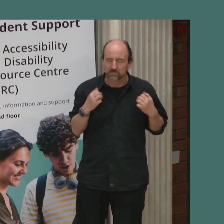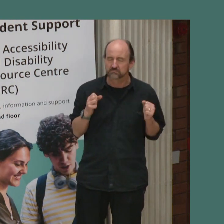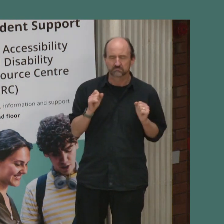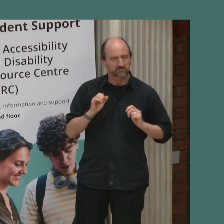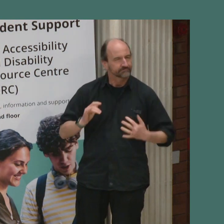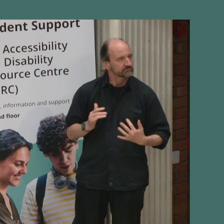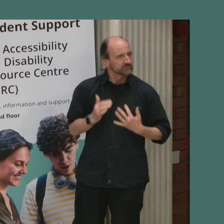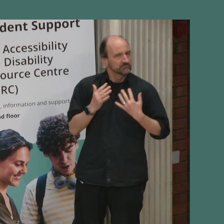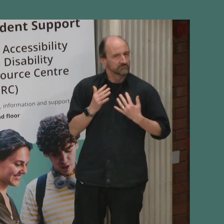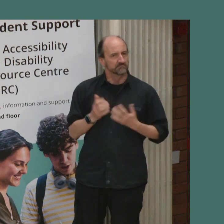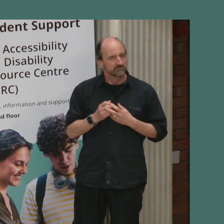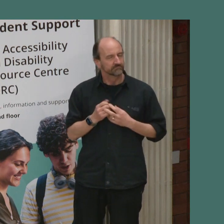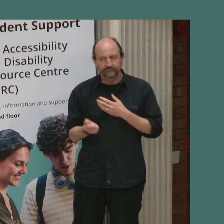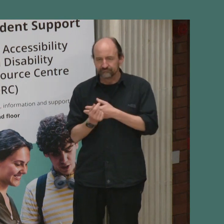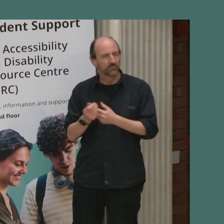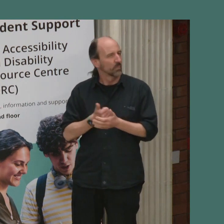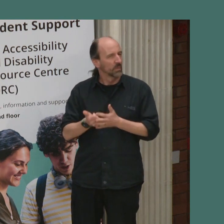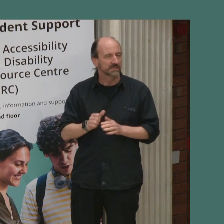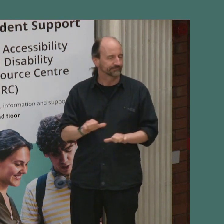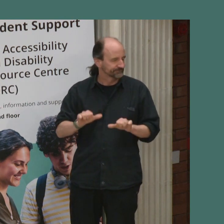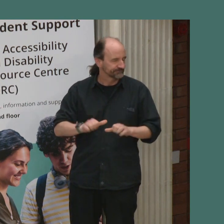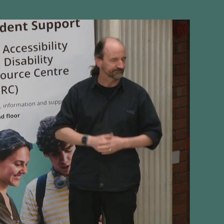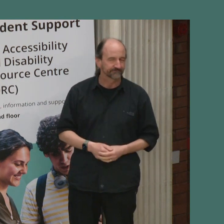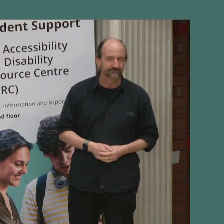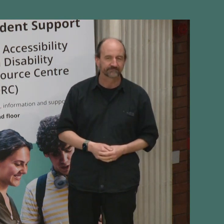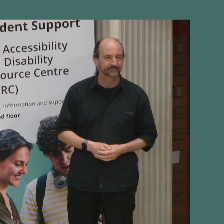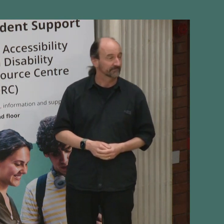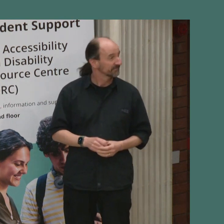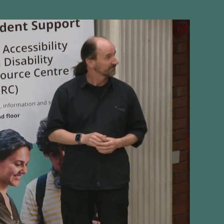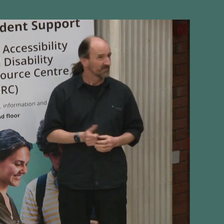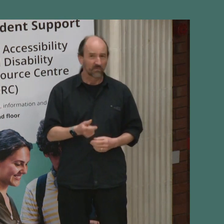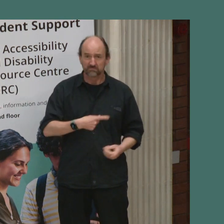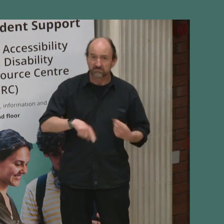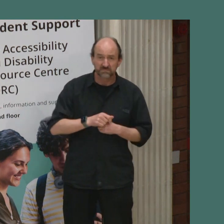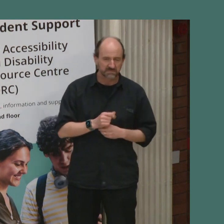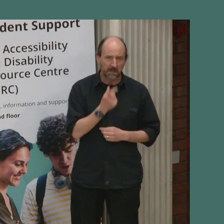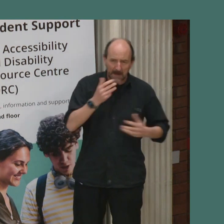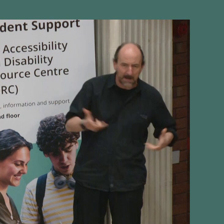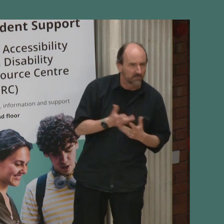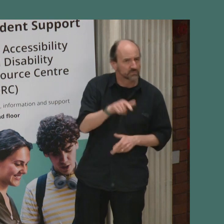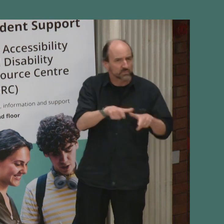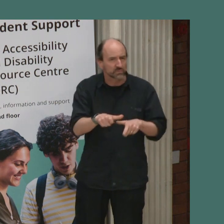events. For all of us for whom enabling students with disabilities to prosper in higher education,